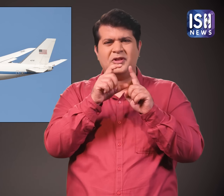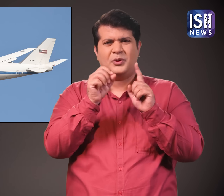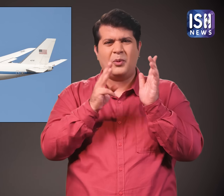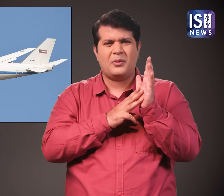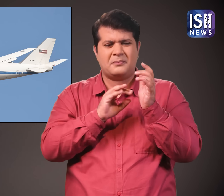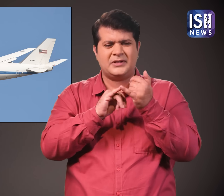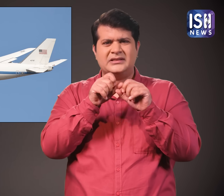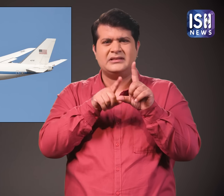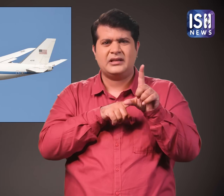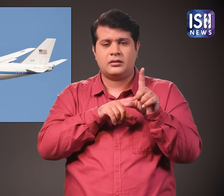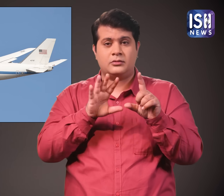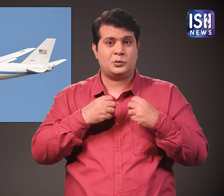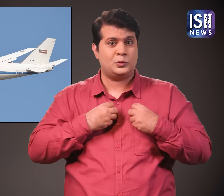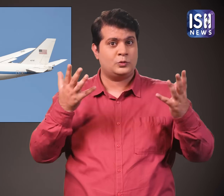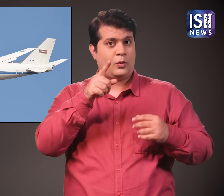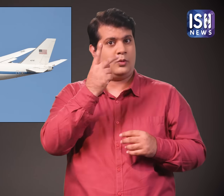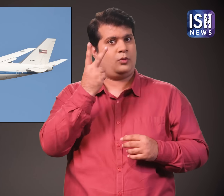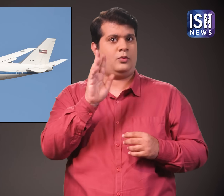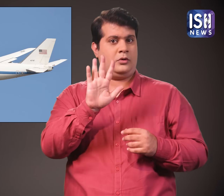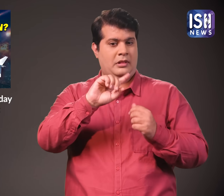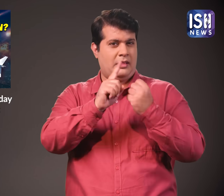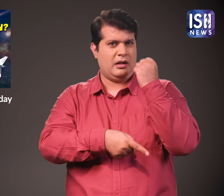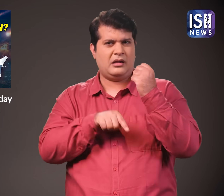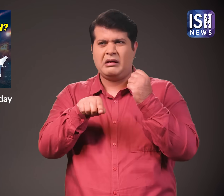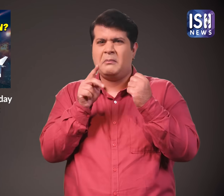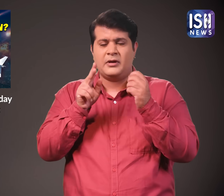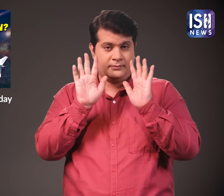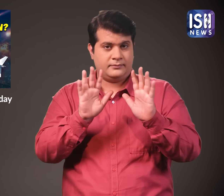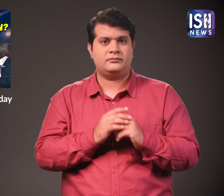I will share more about Doomsday which will shock you. And share its meaning later.